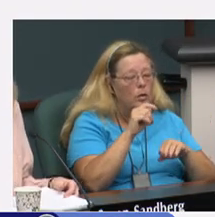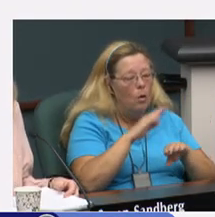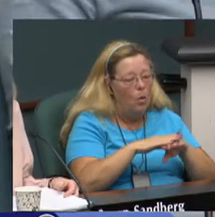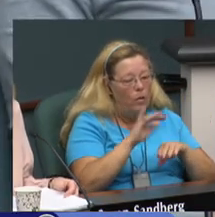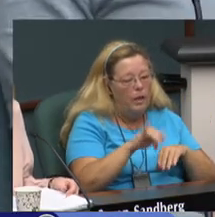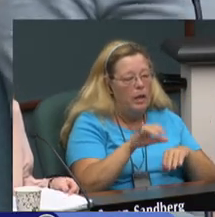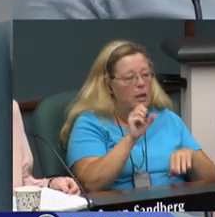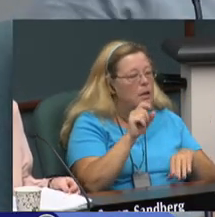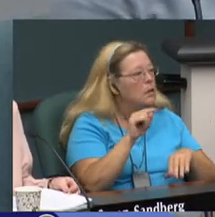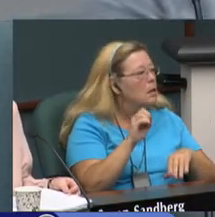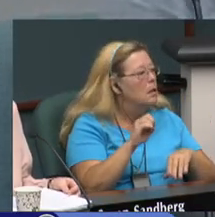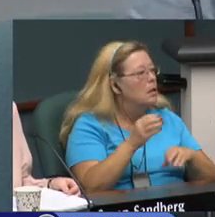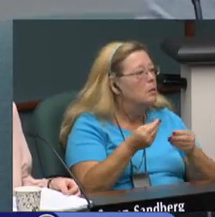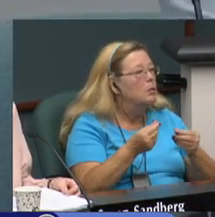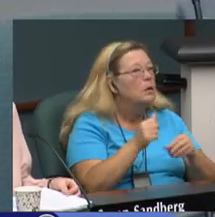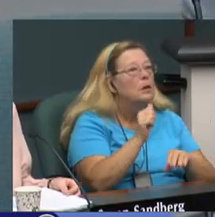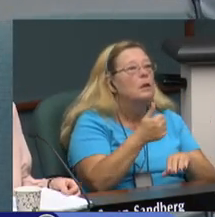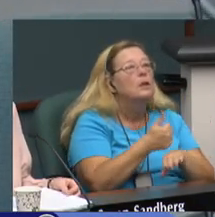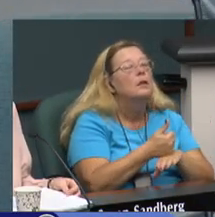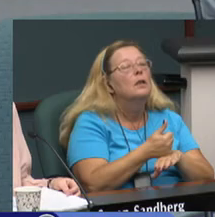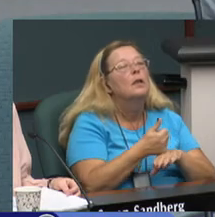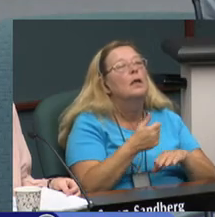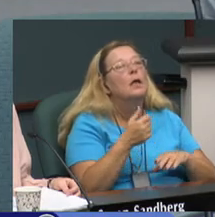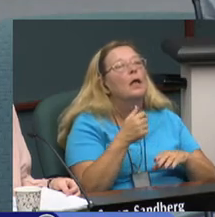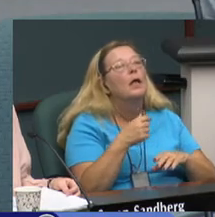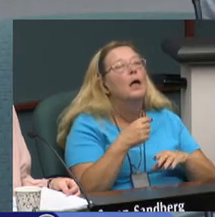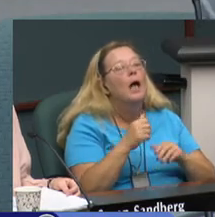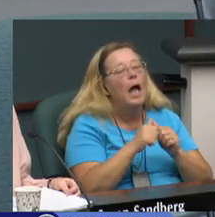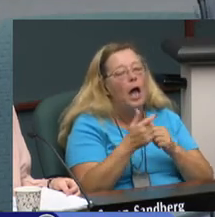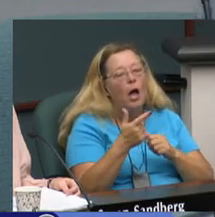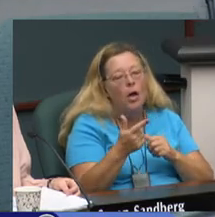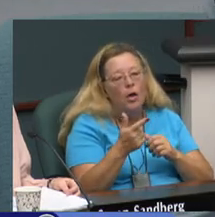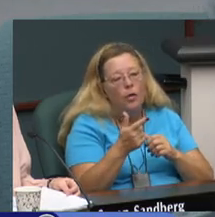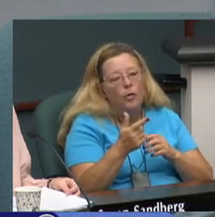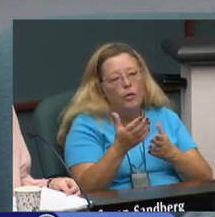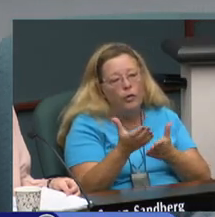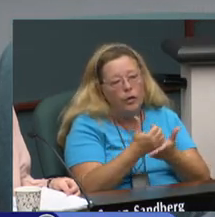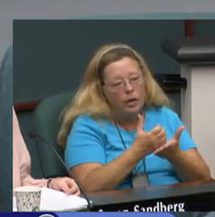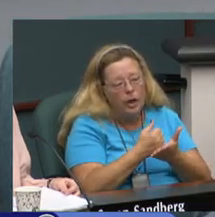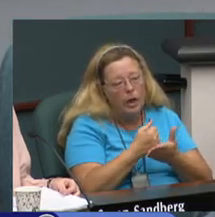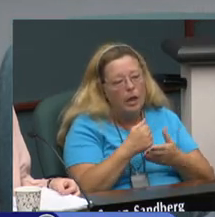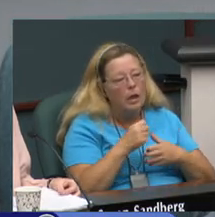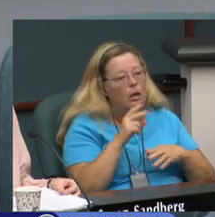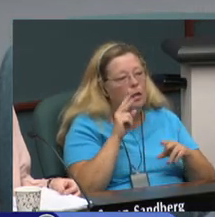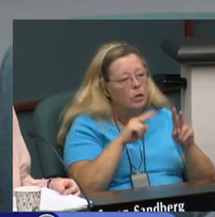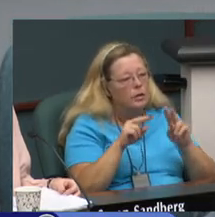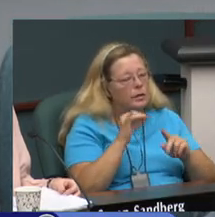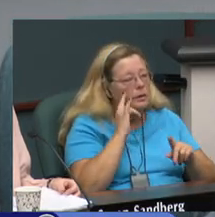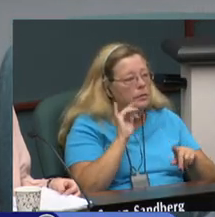looking at the annual median income looking at things such as rental rates